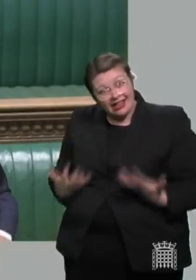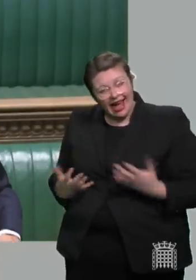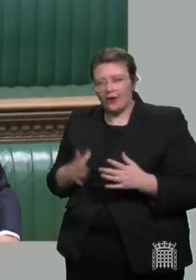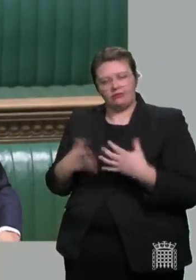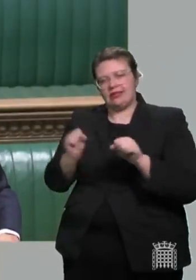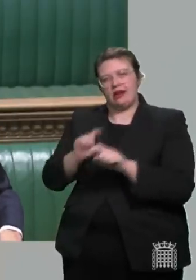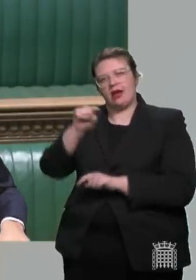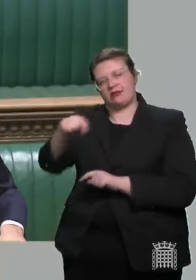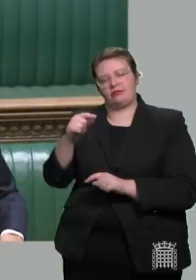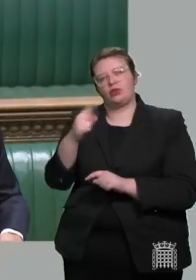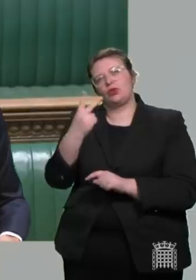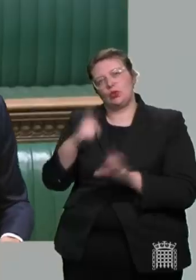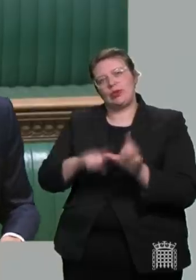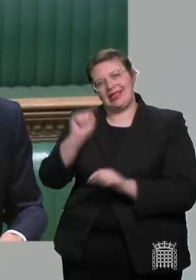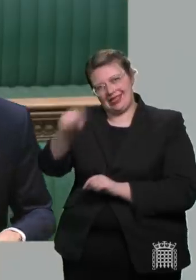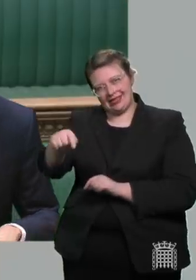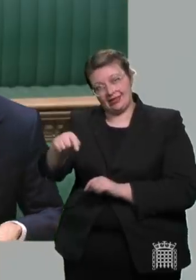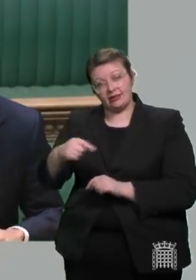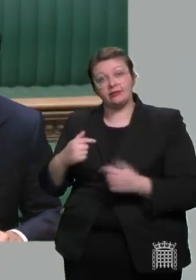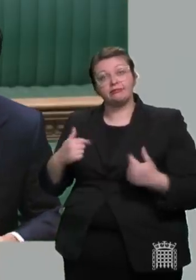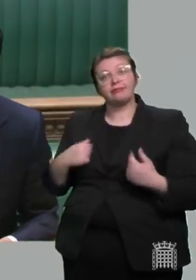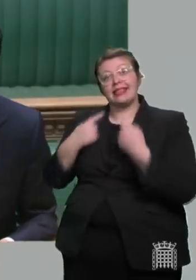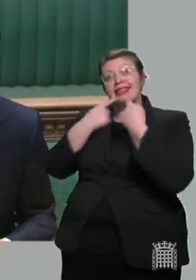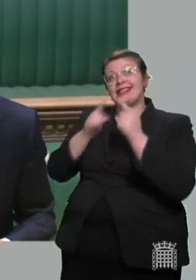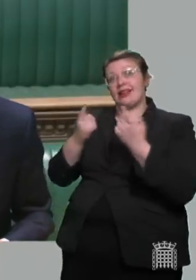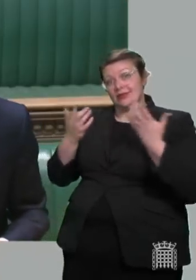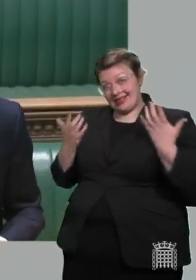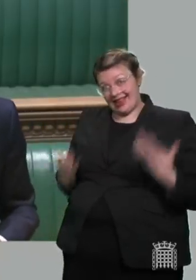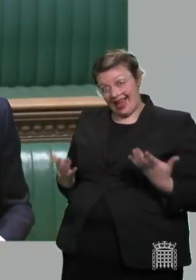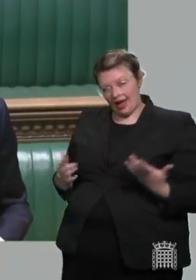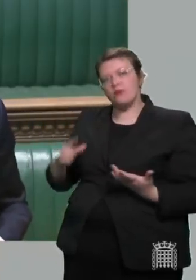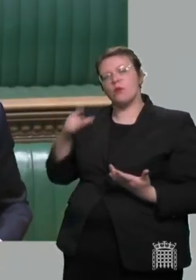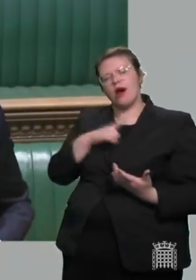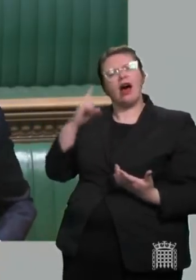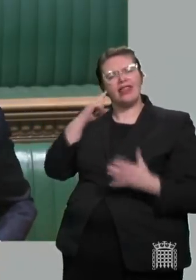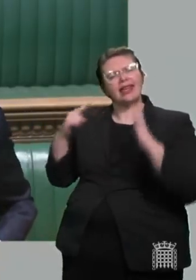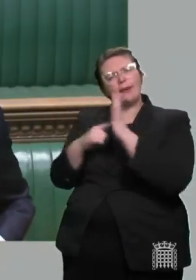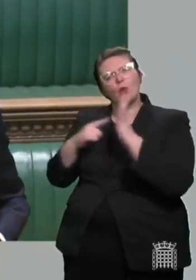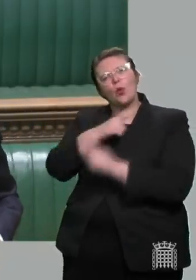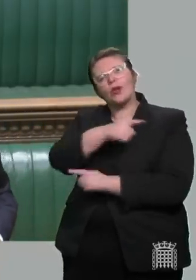I wanted to announce this now, because I think that, for business, certainty matters.